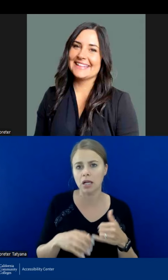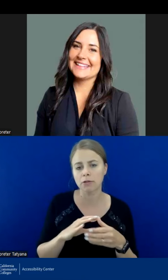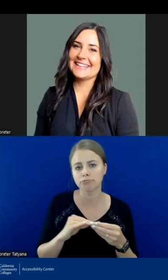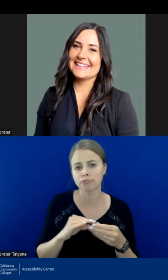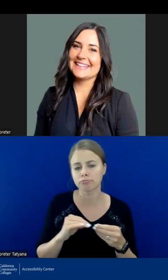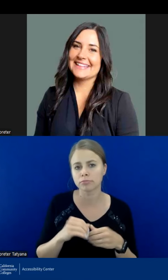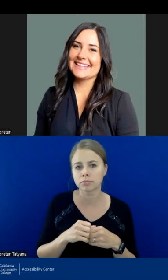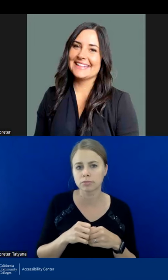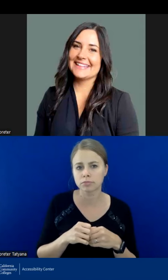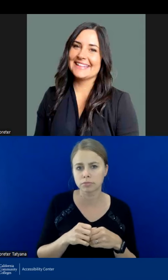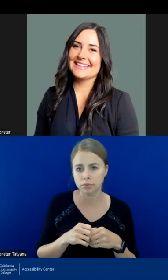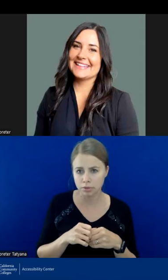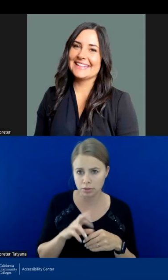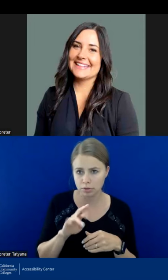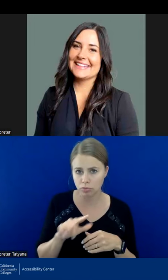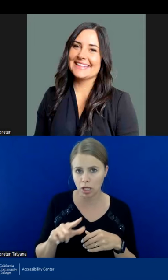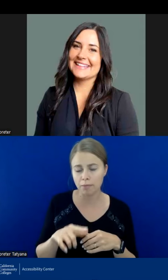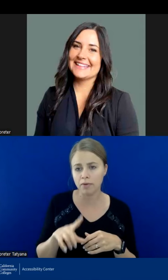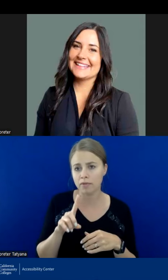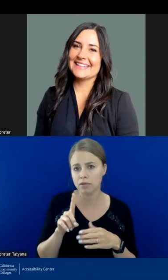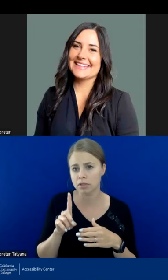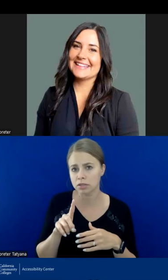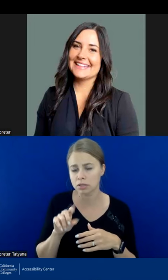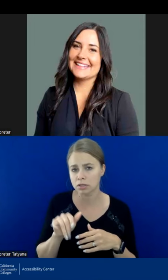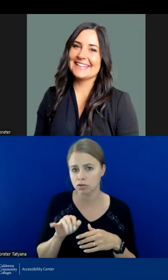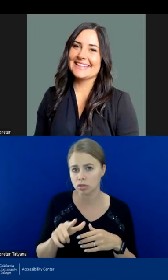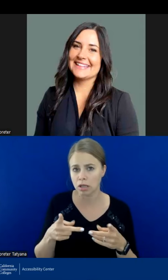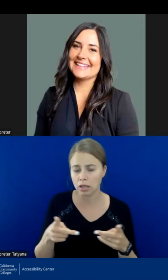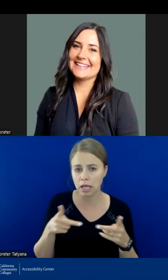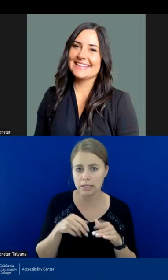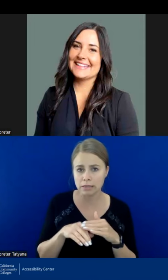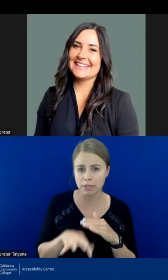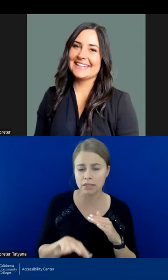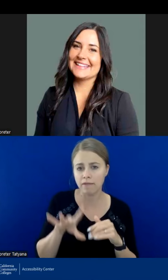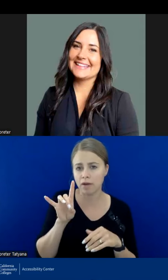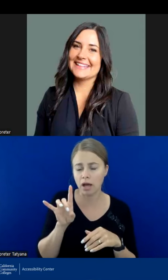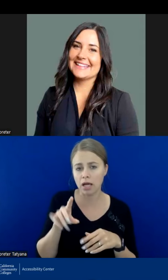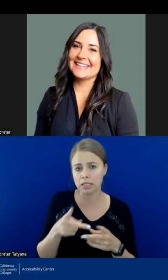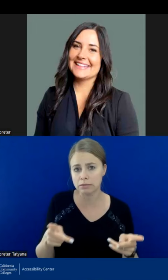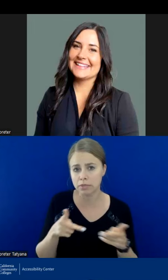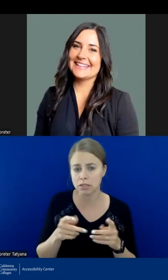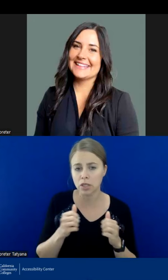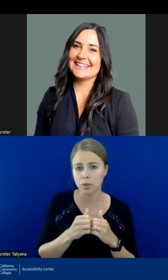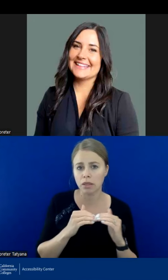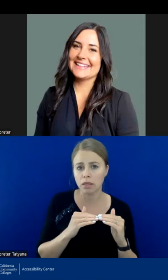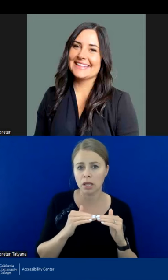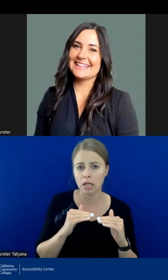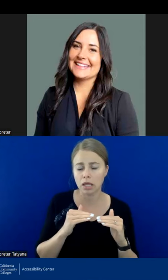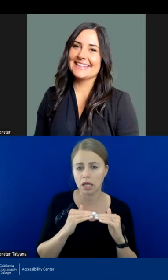In the realm of digital spaces, accessibility finds its places, with equal access for all, inclusion stands tall,